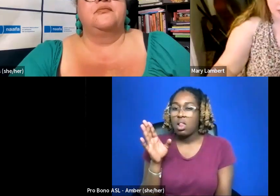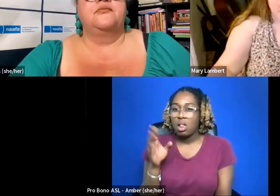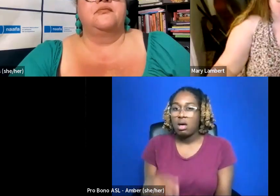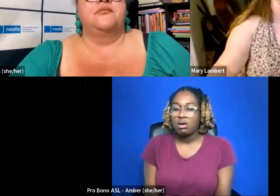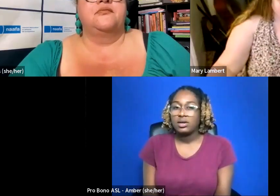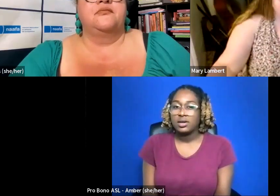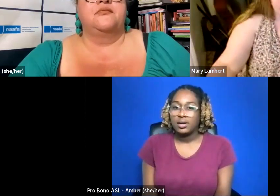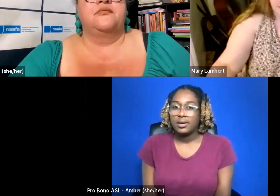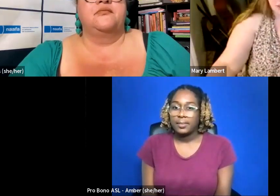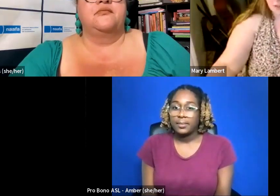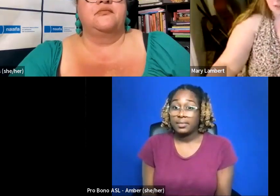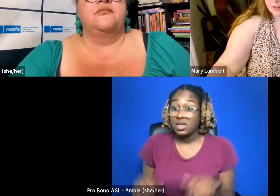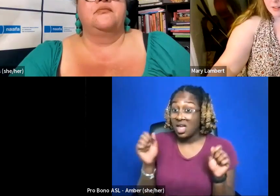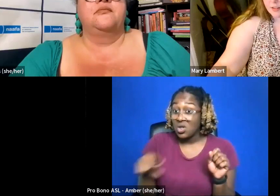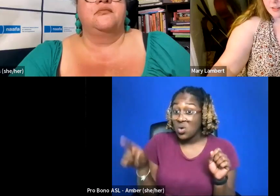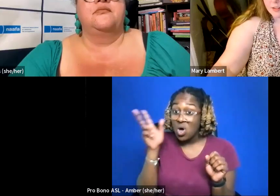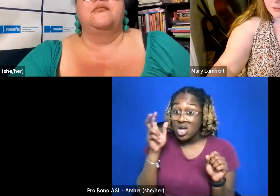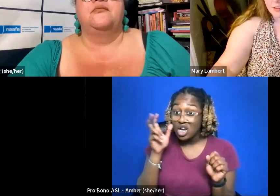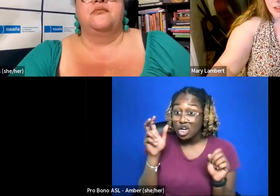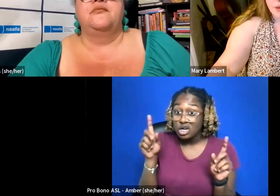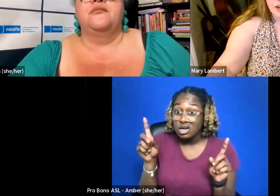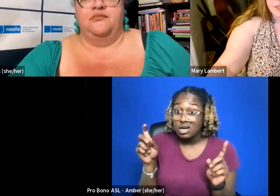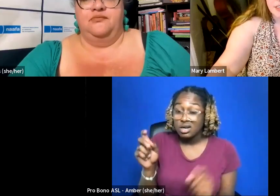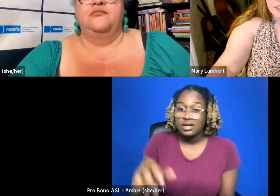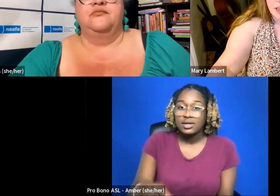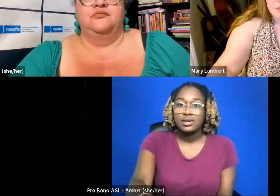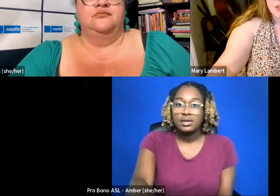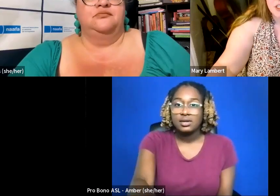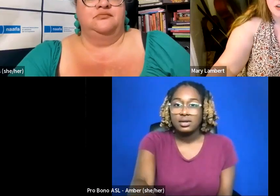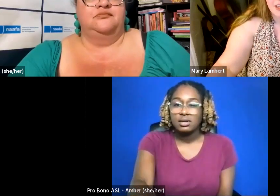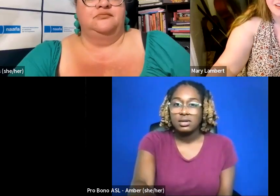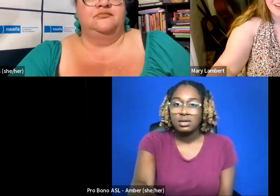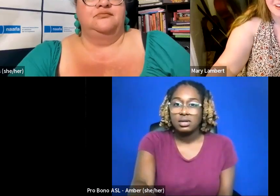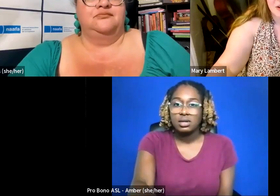Okay. Can you guys here? Oh, are you can you see I'm screen sharing.